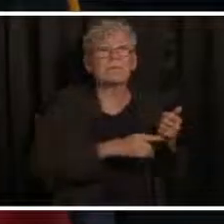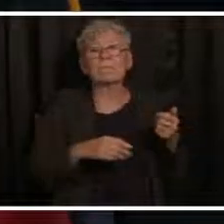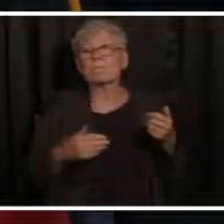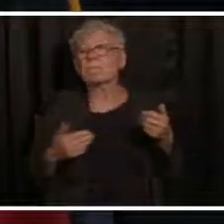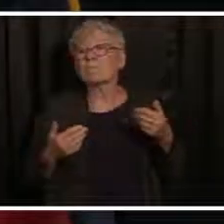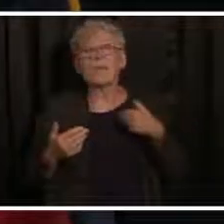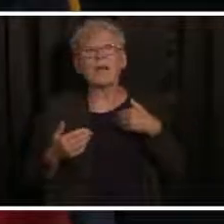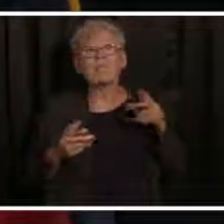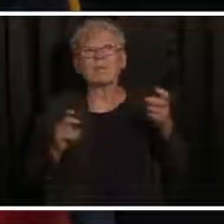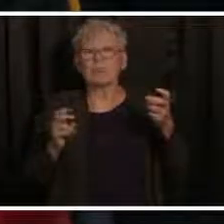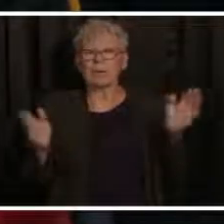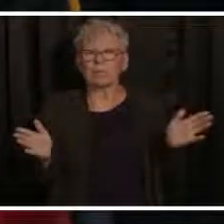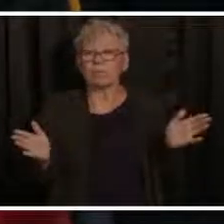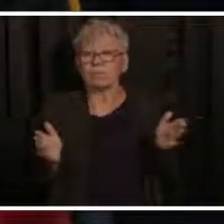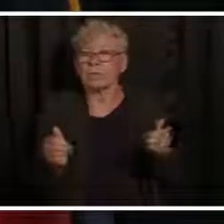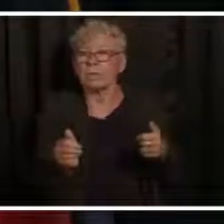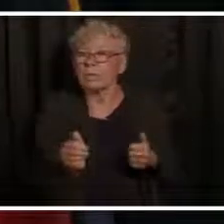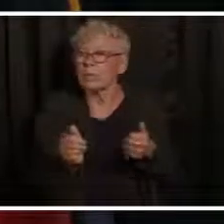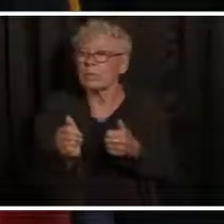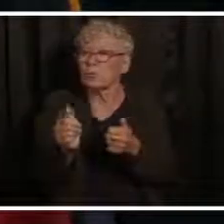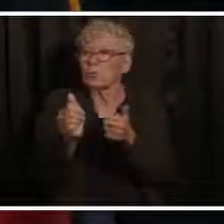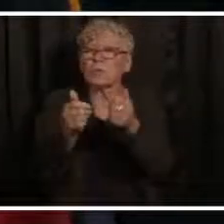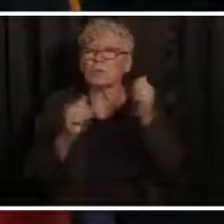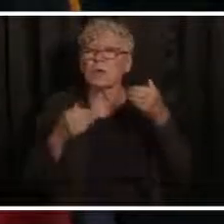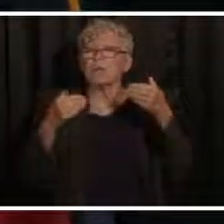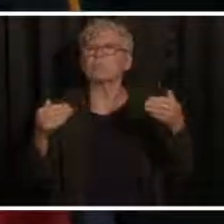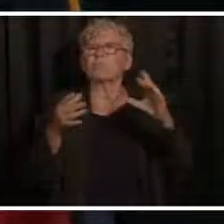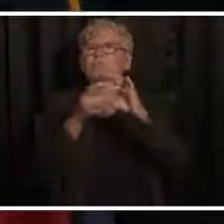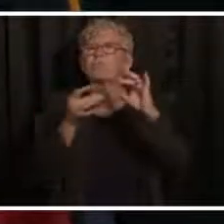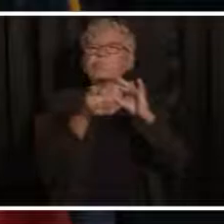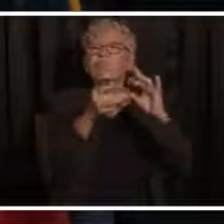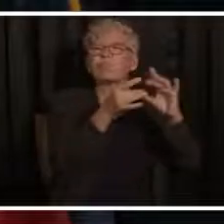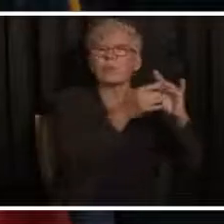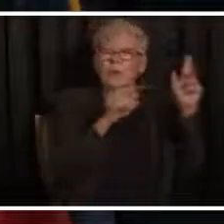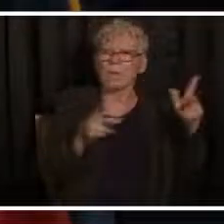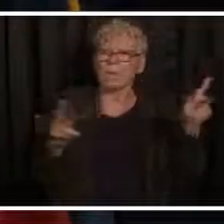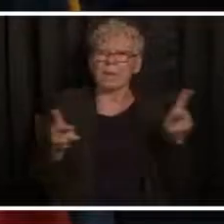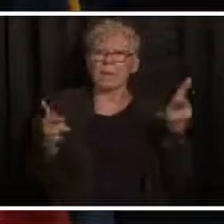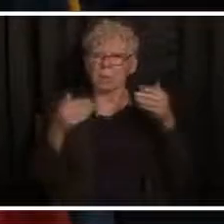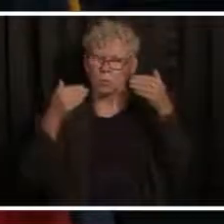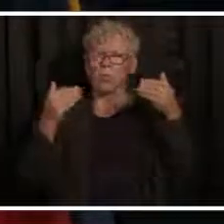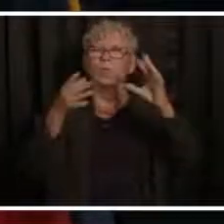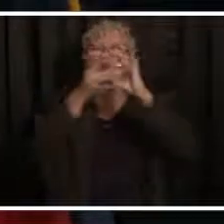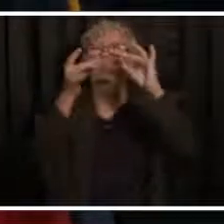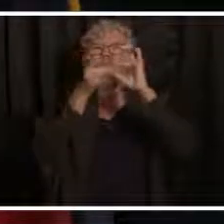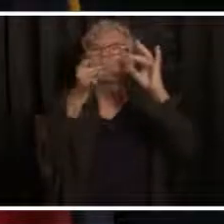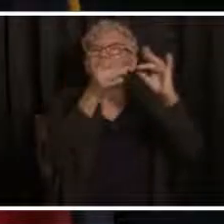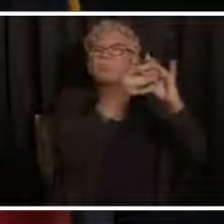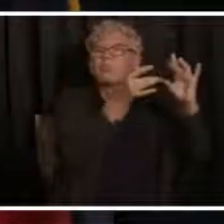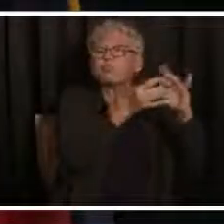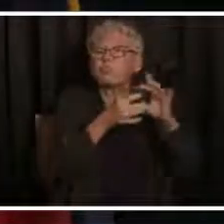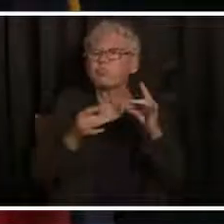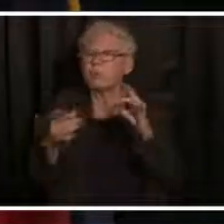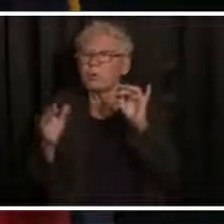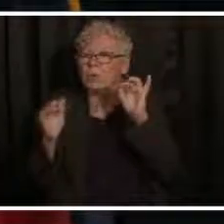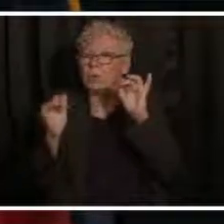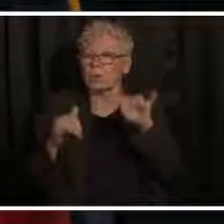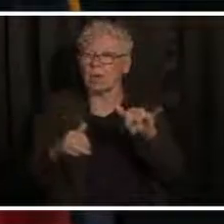to speak out. Um you know, that's that's um generally trusted sources. So, uh that includes doctors reaching out